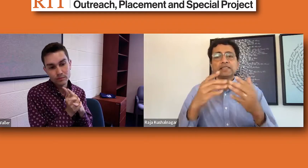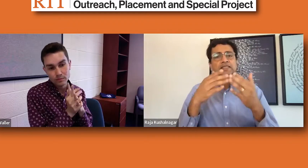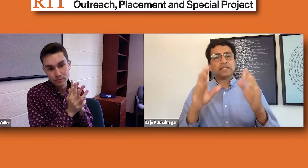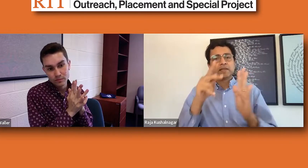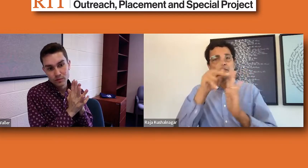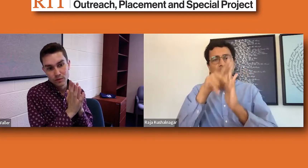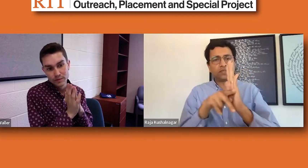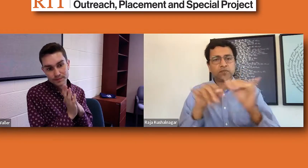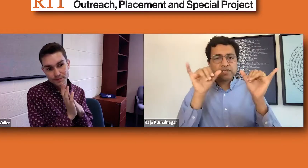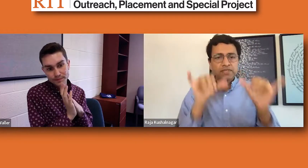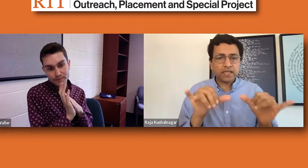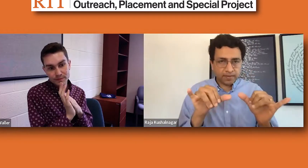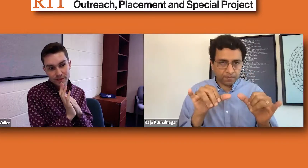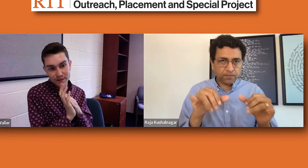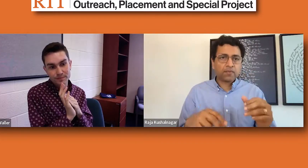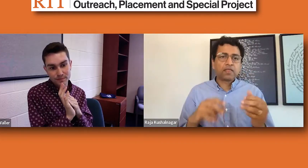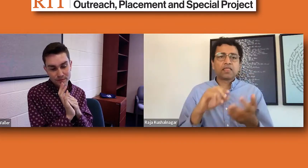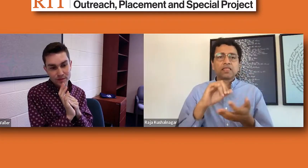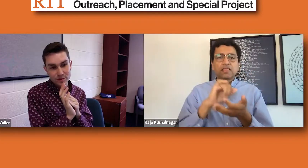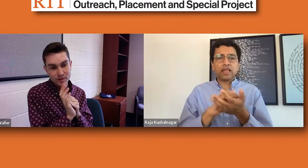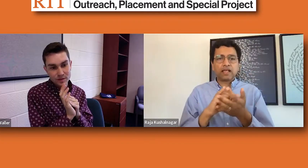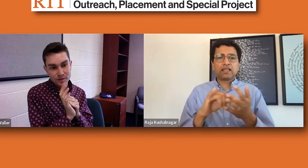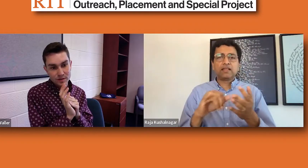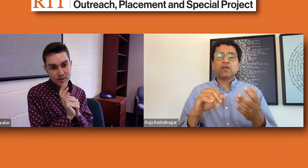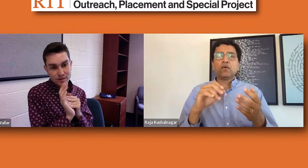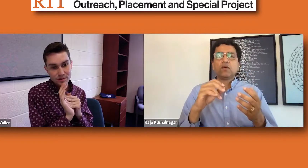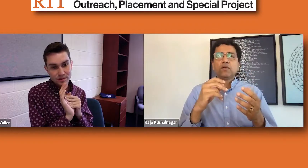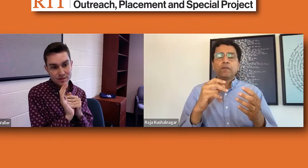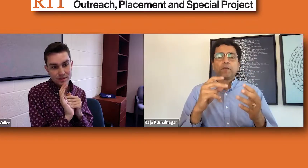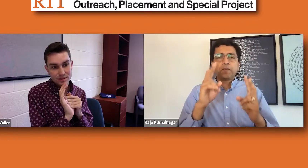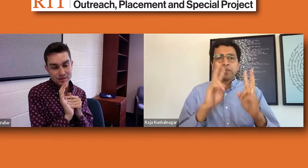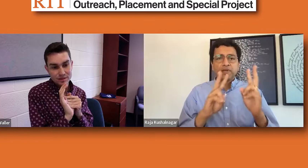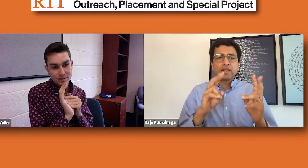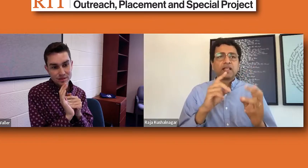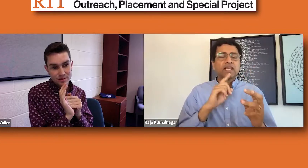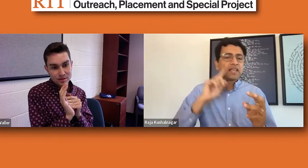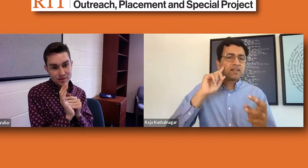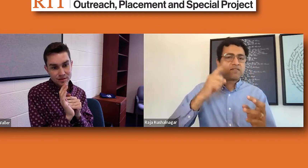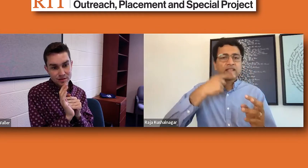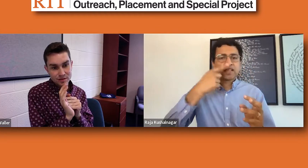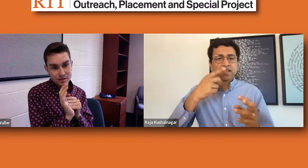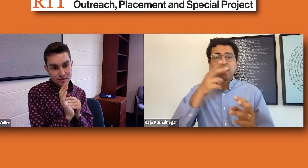that was leading the way, but it was still a pretty open process.